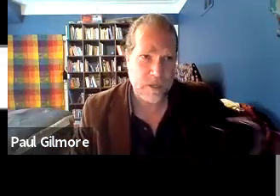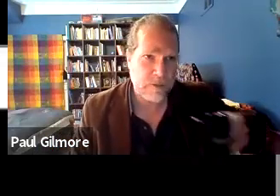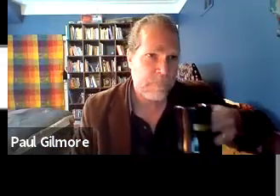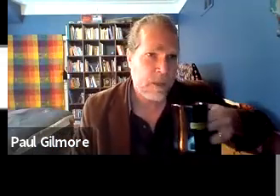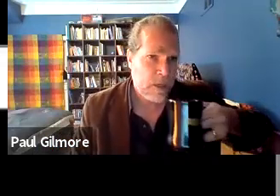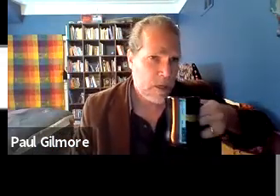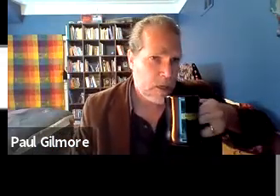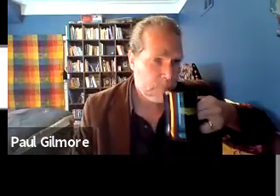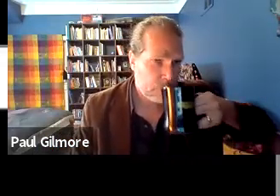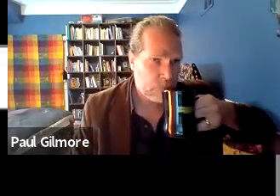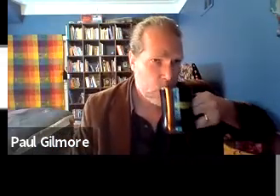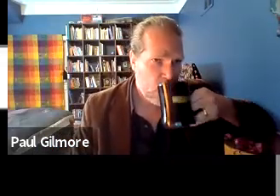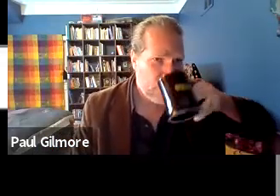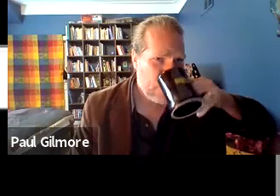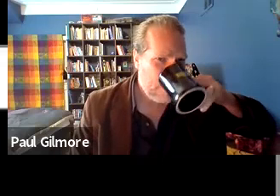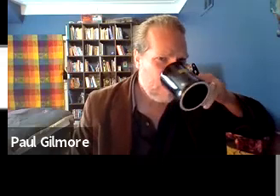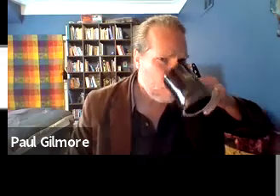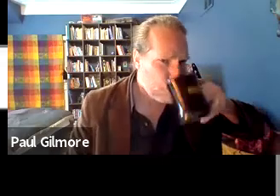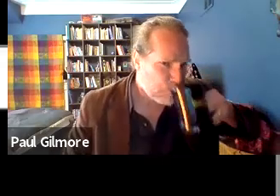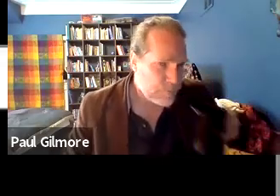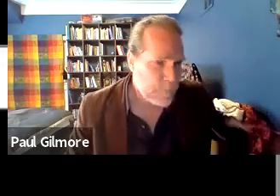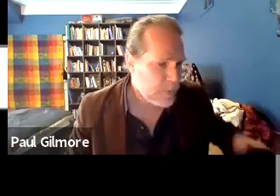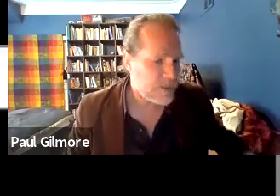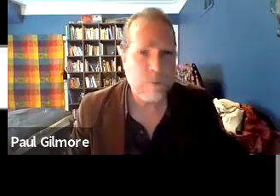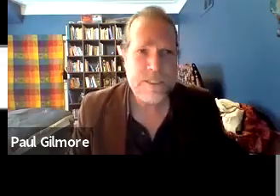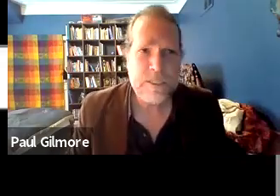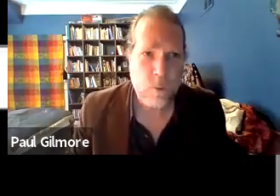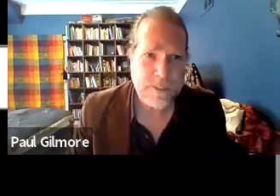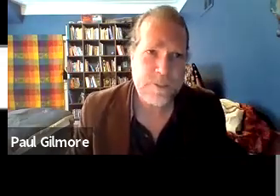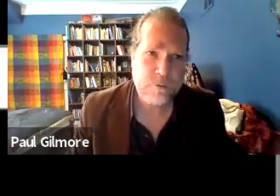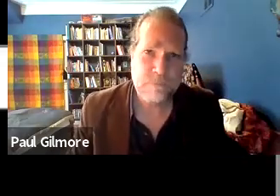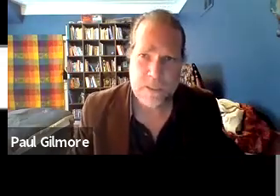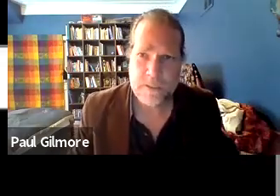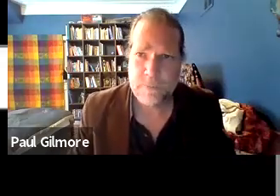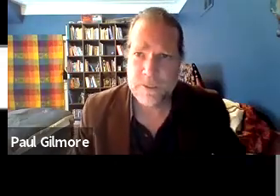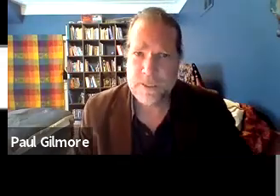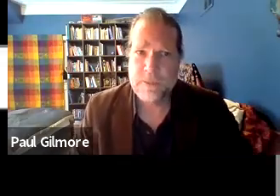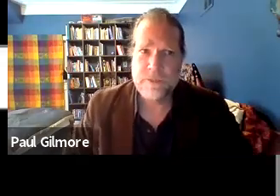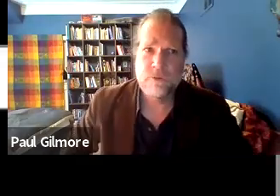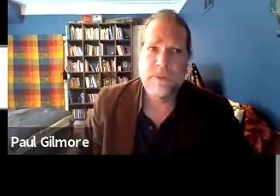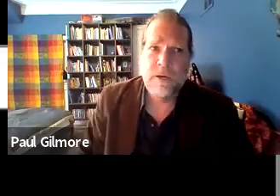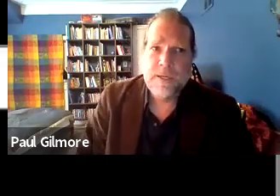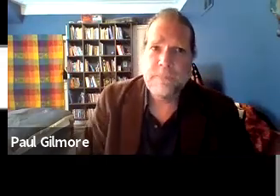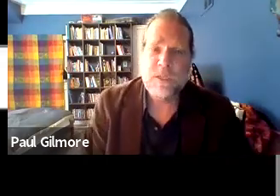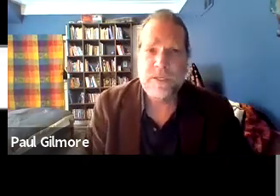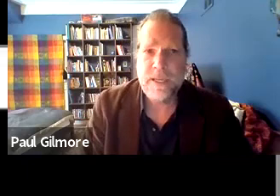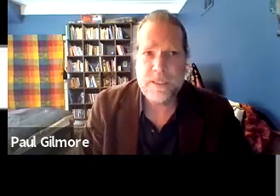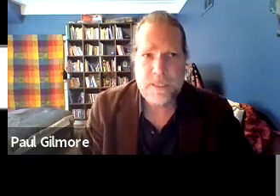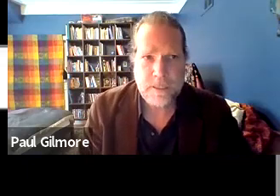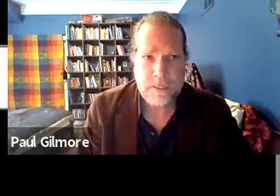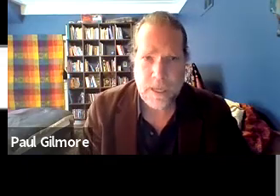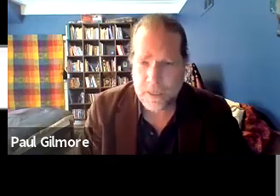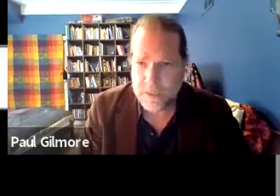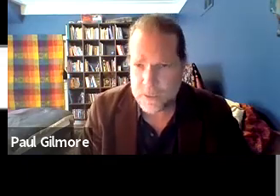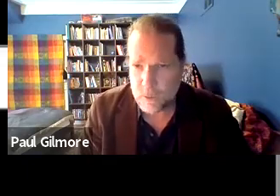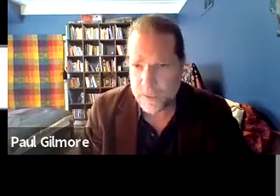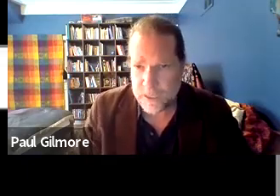each other. So we see 22 million immigrants come in to America between 1880 and 1920. To